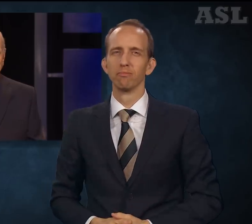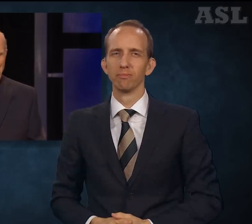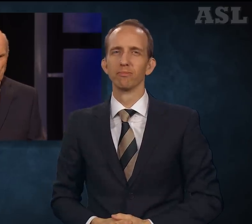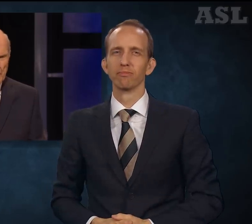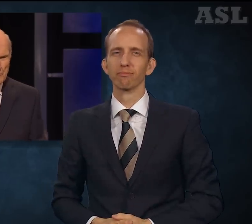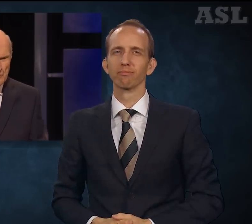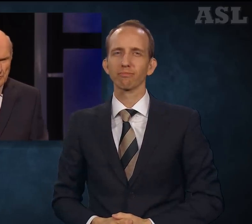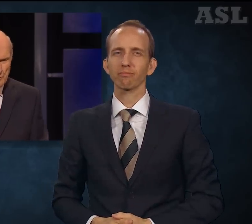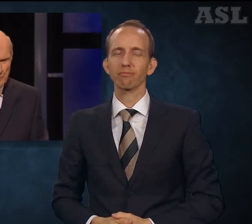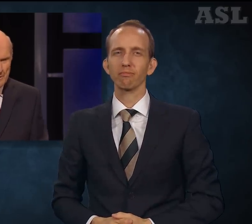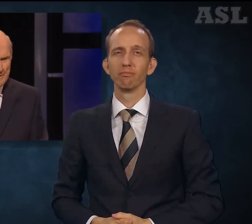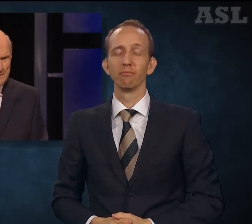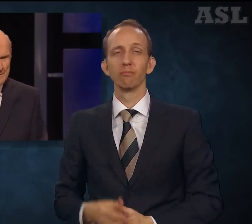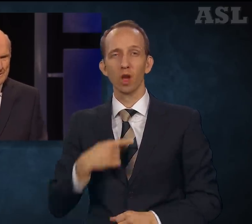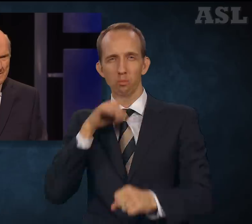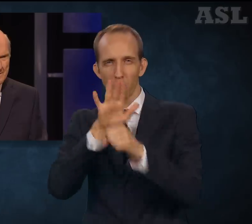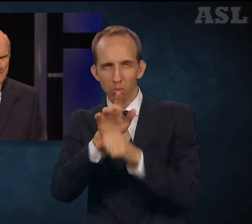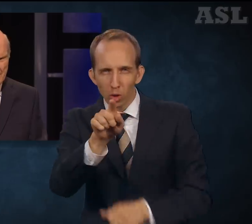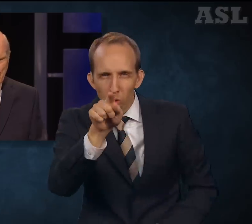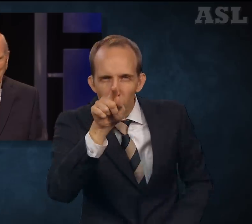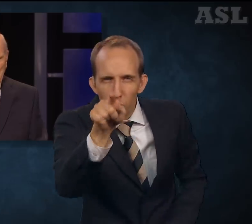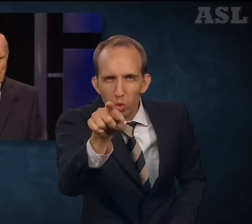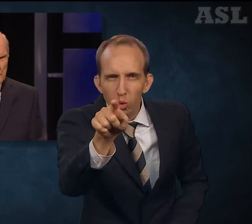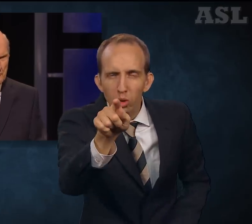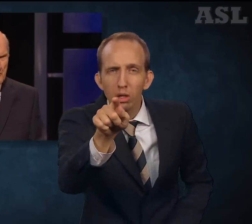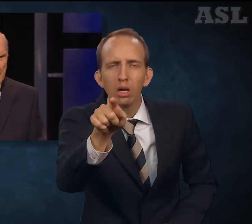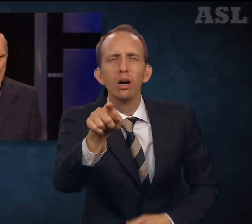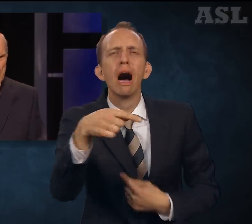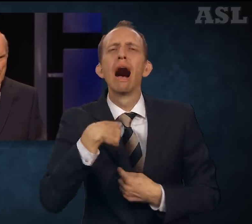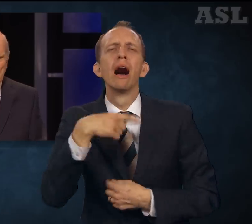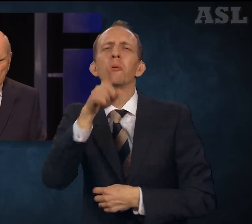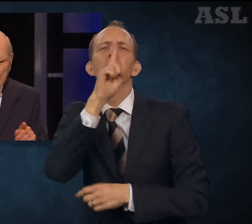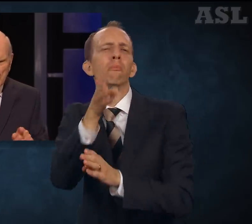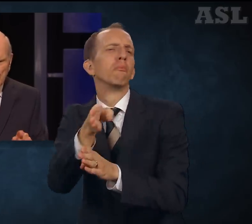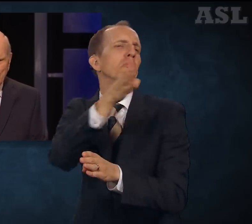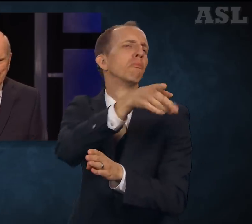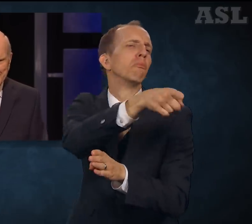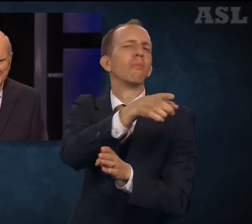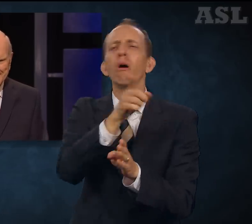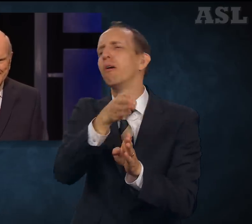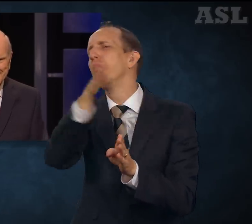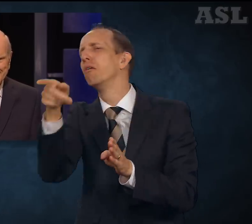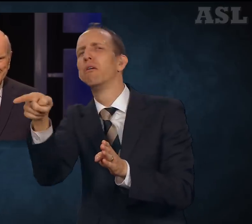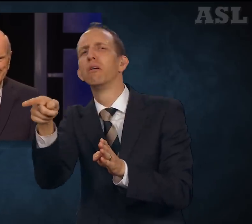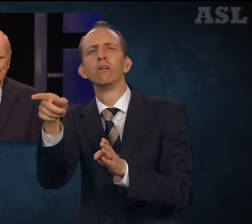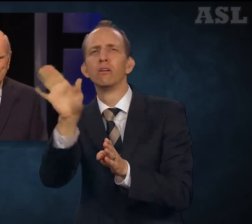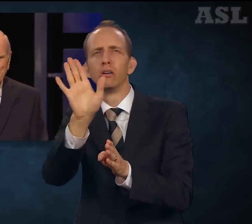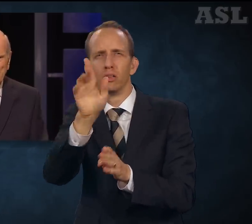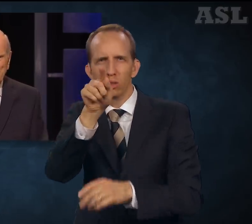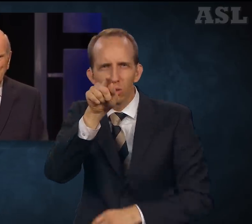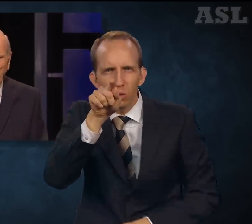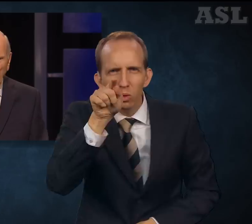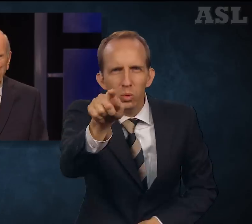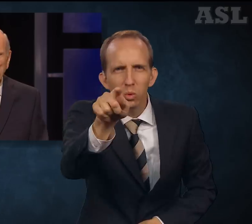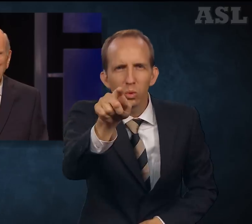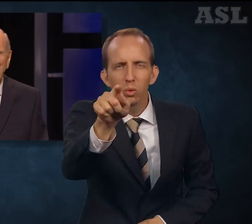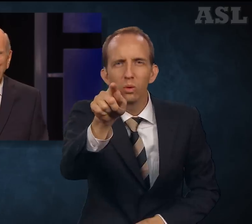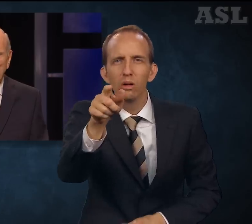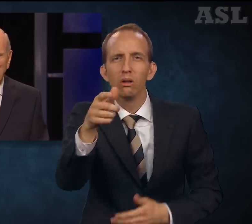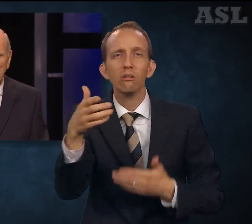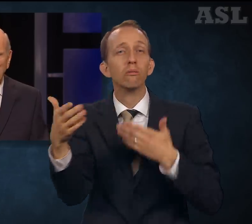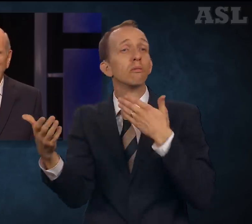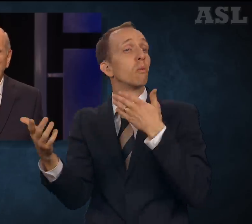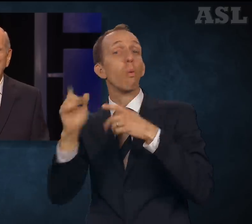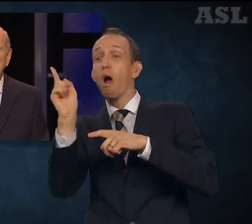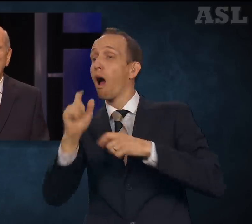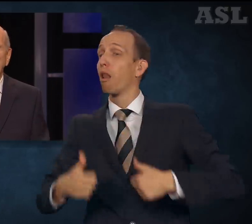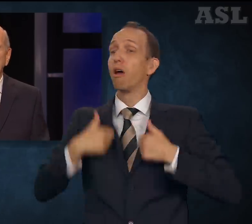LIFE THAN THAT!